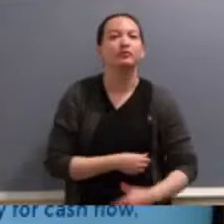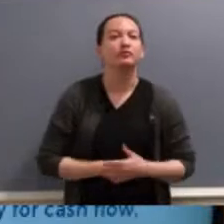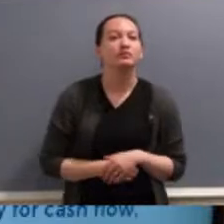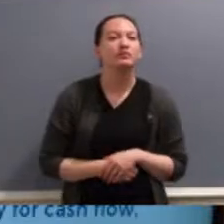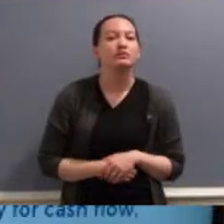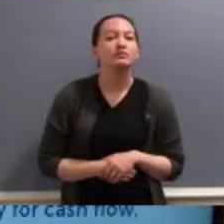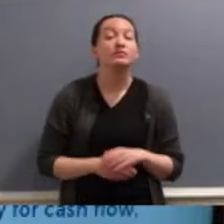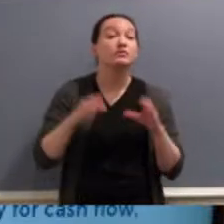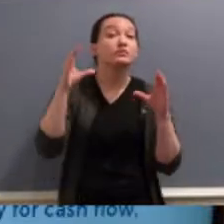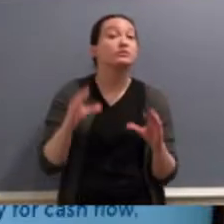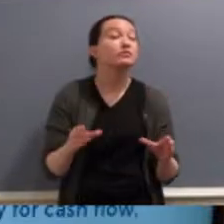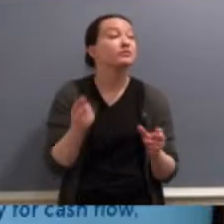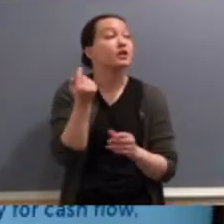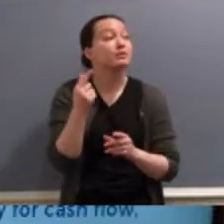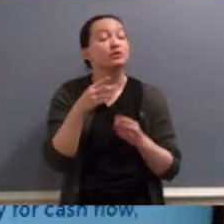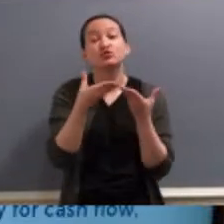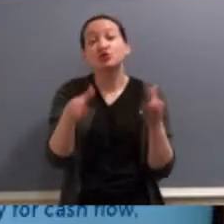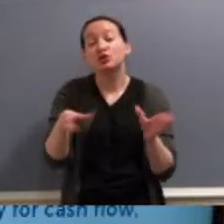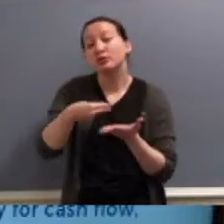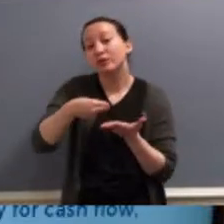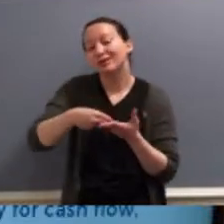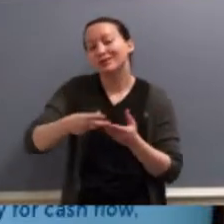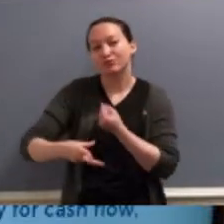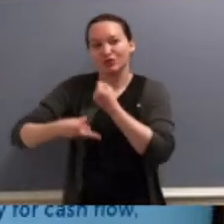and then a bit about our general fund reserve the reserve is